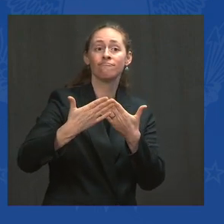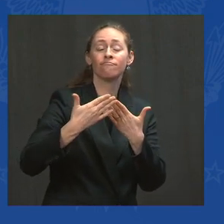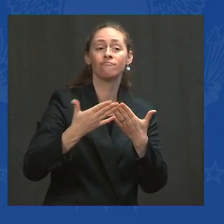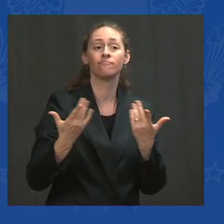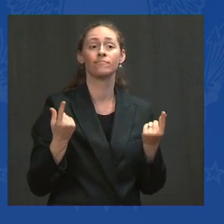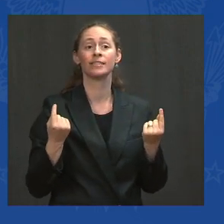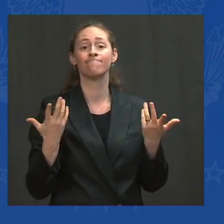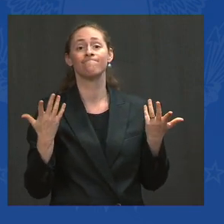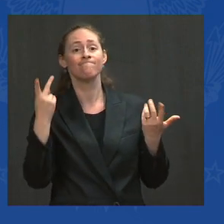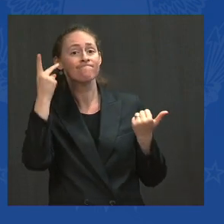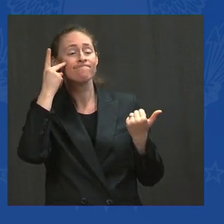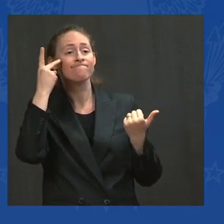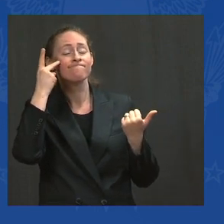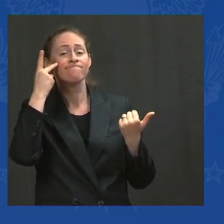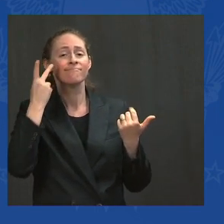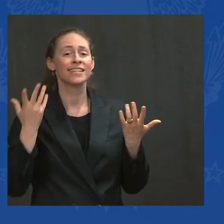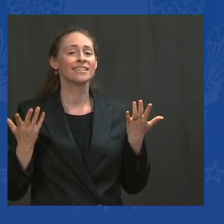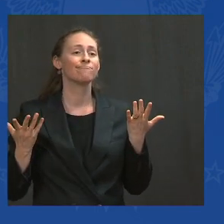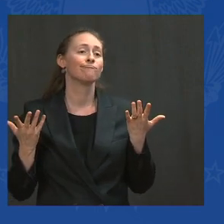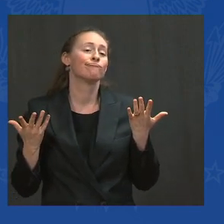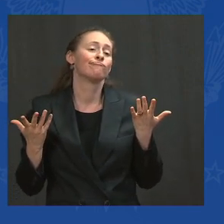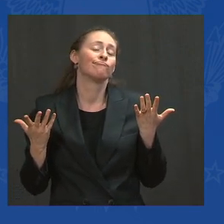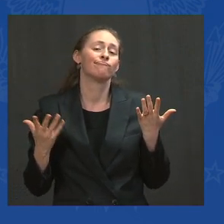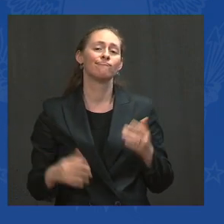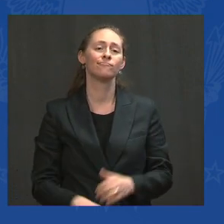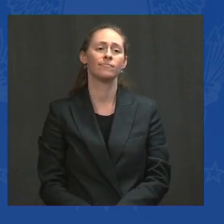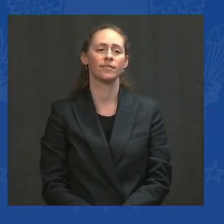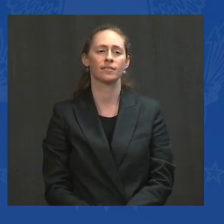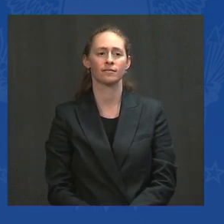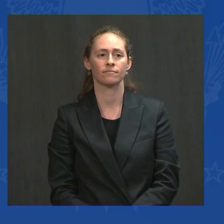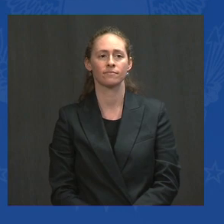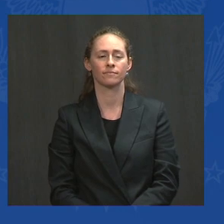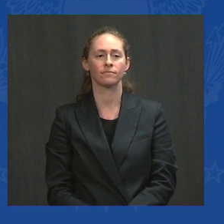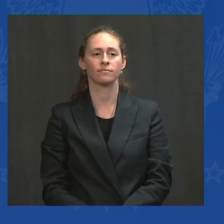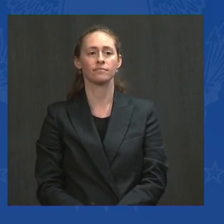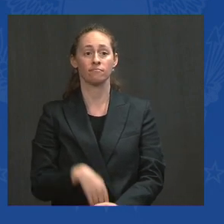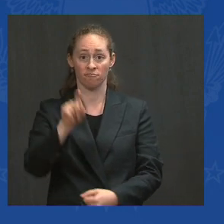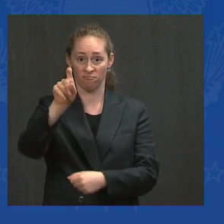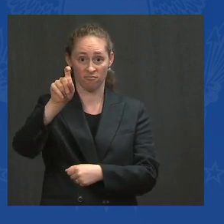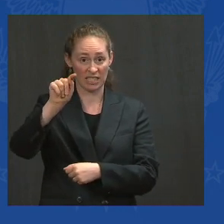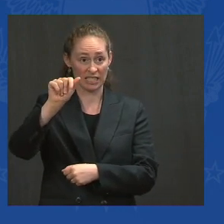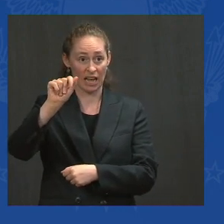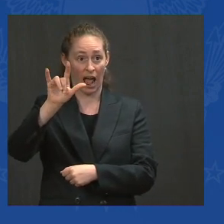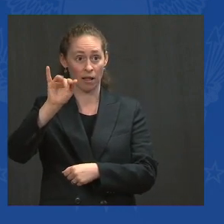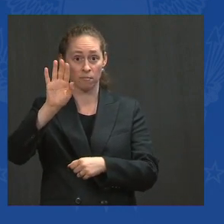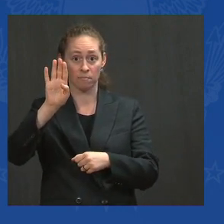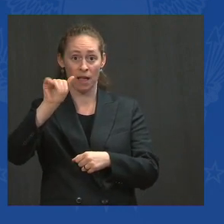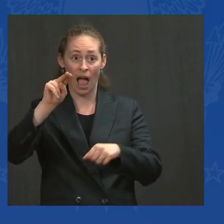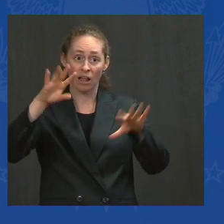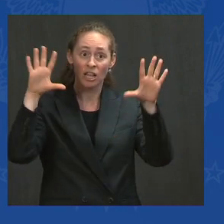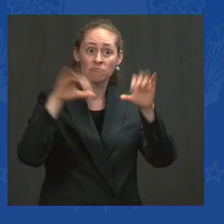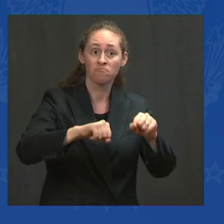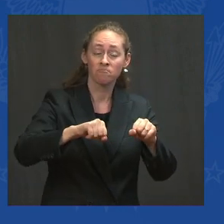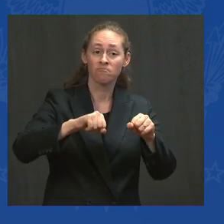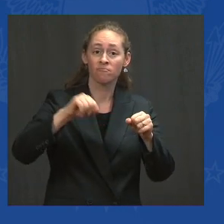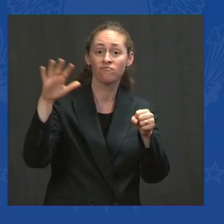But the likelihood there's going to be the Taliban overrunning everything and owning the whole country is highly unlikely. Yes, ma'am.